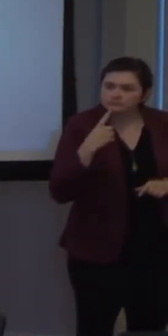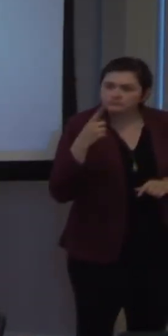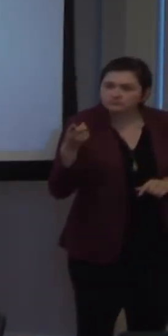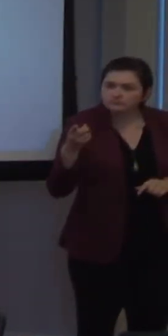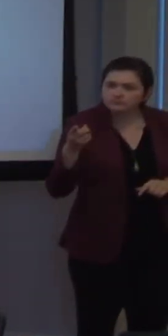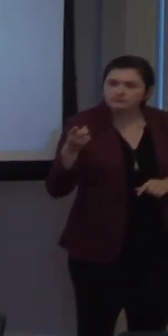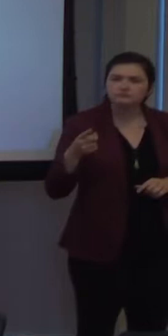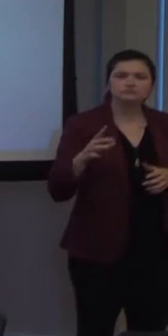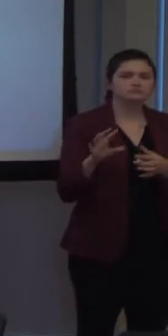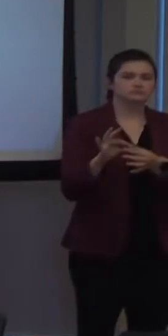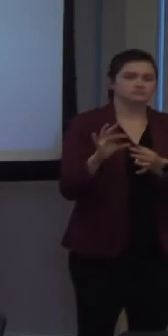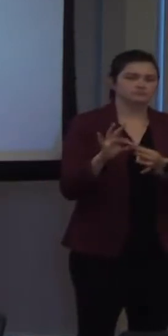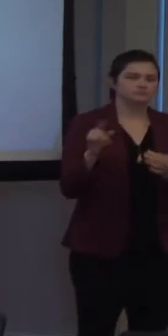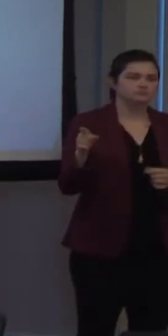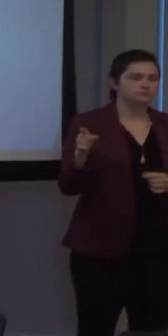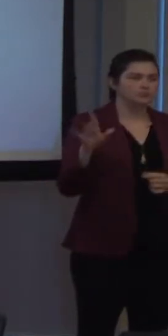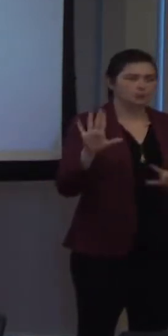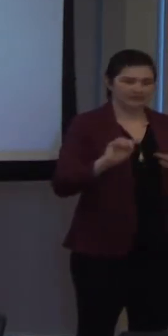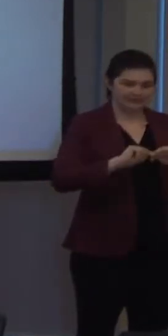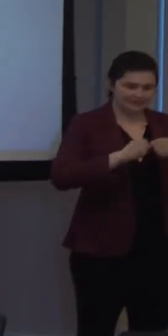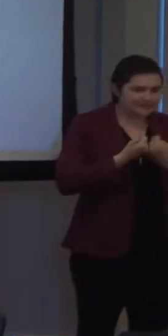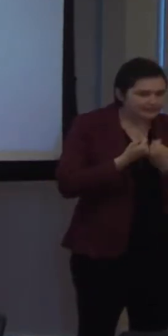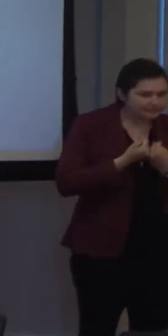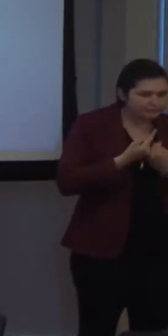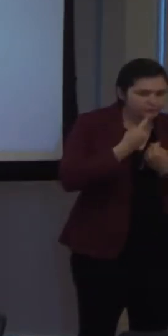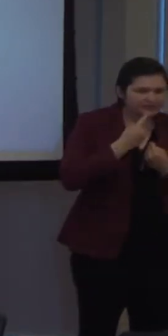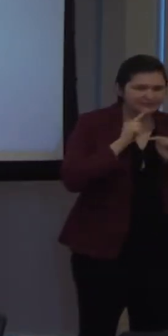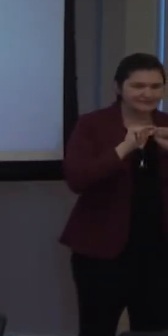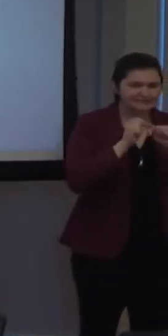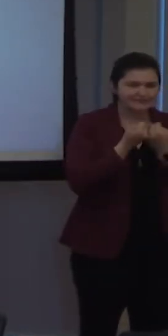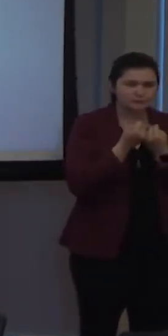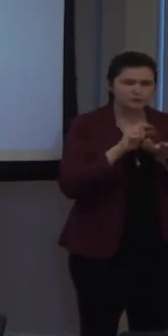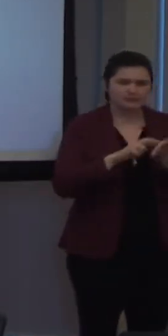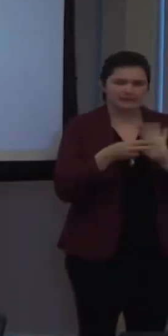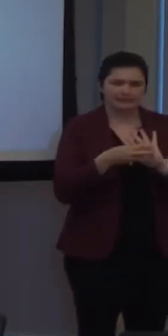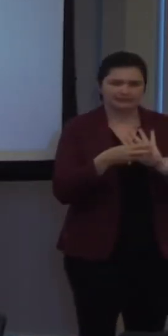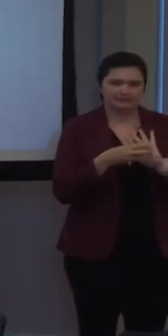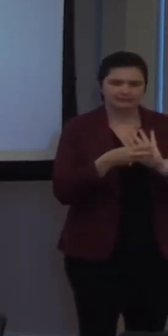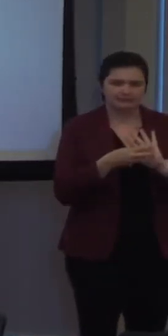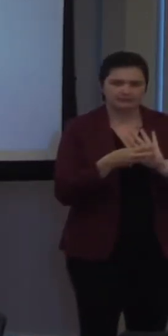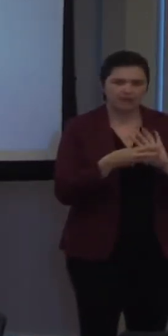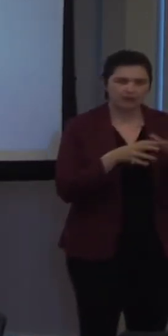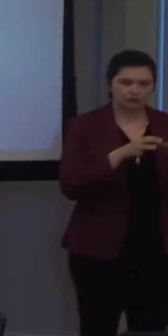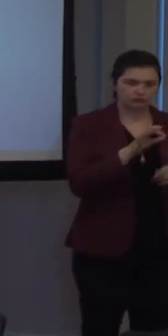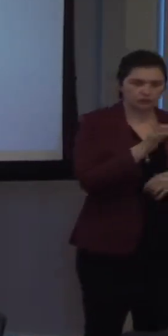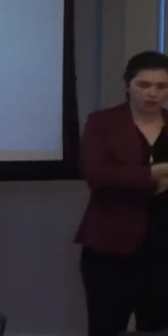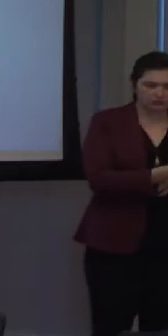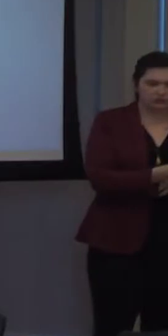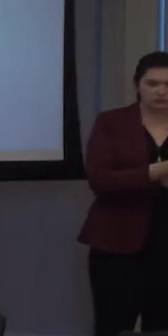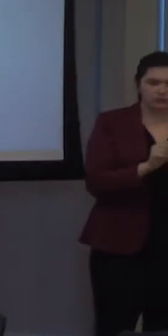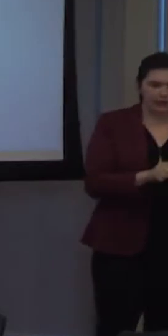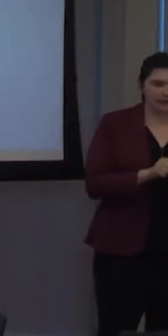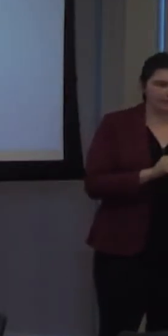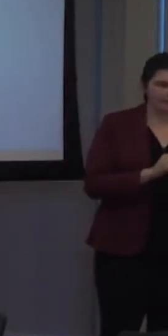[Attendee] So, when you're saying teams, are the dots where the kid would stand so that they would pass the planet,